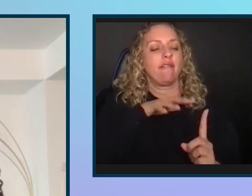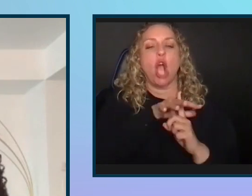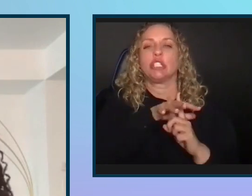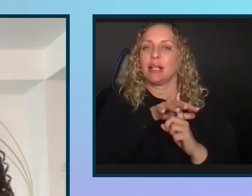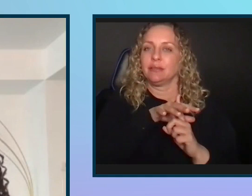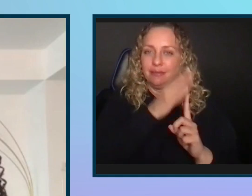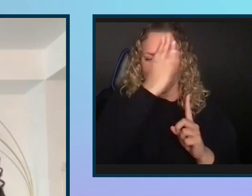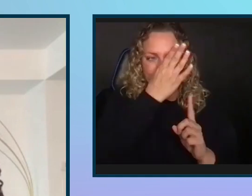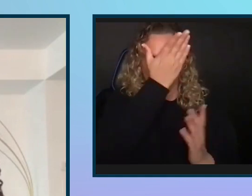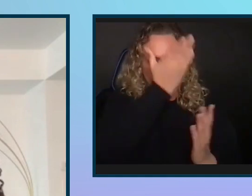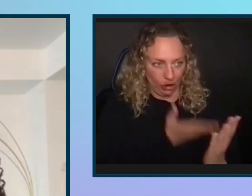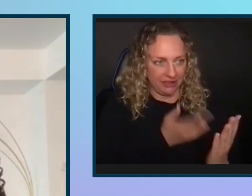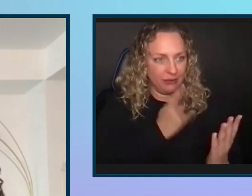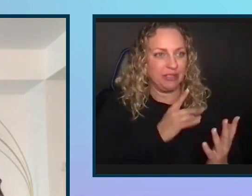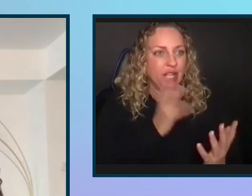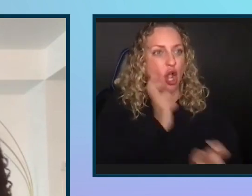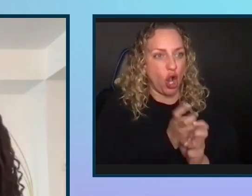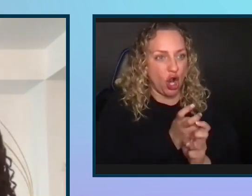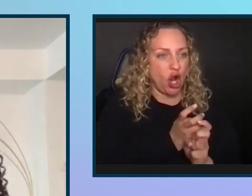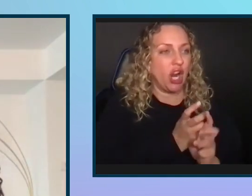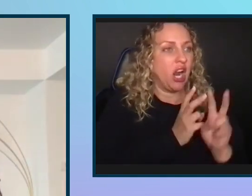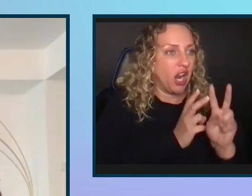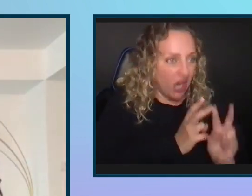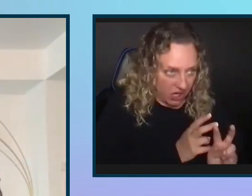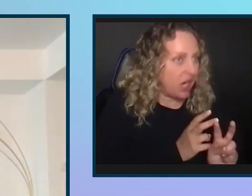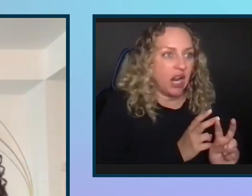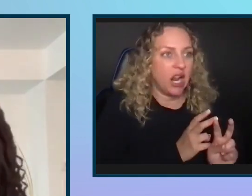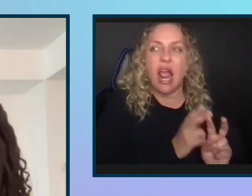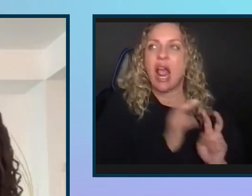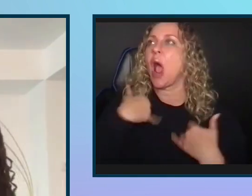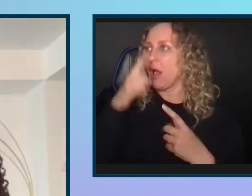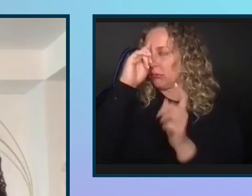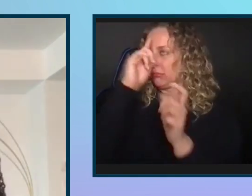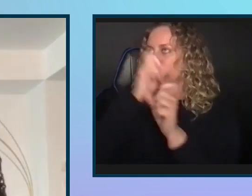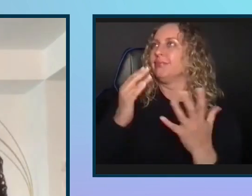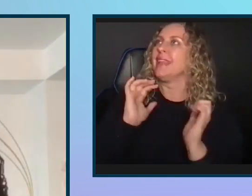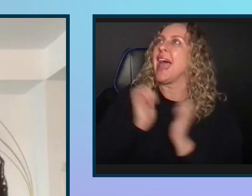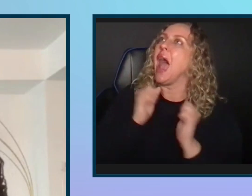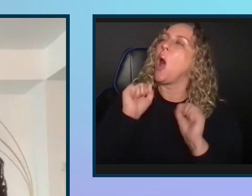that I'm talking to a good friend instead of approaching it from another angle, I think making sure that something